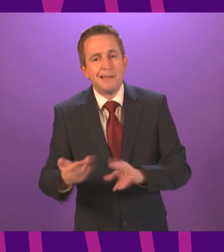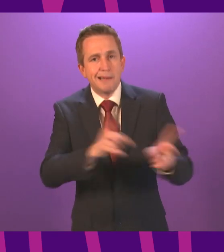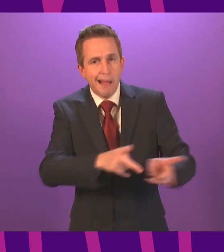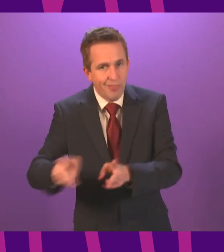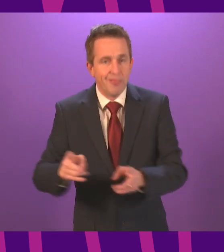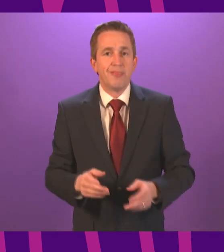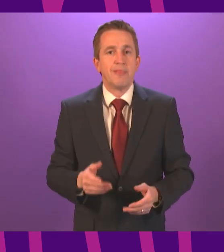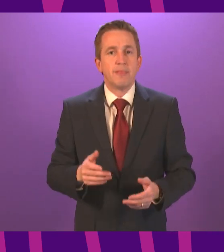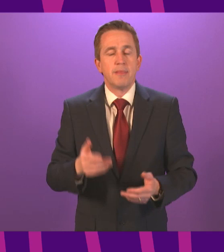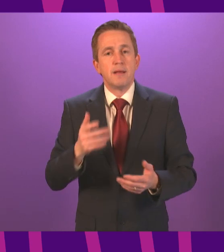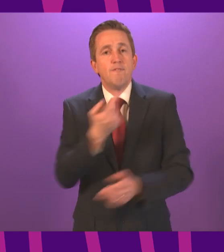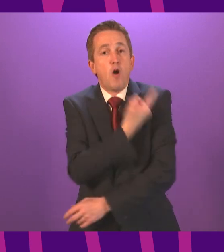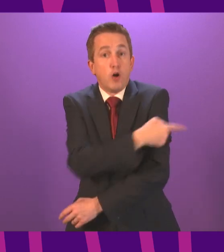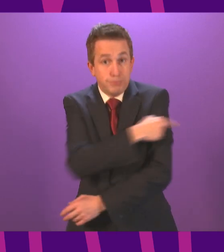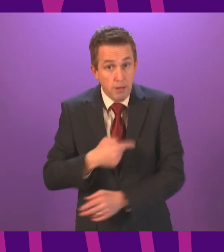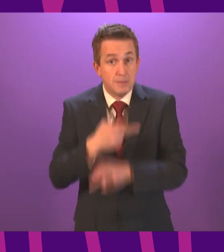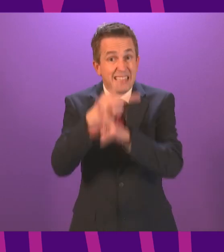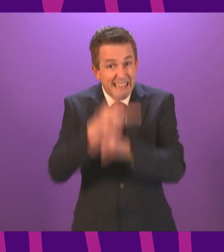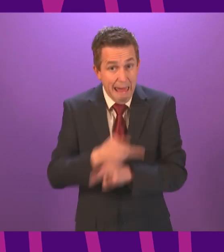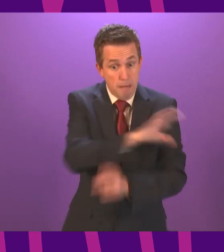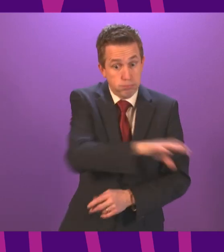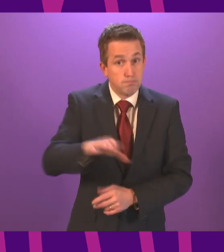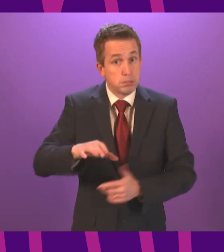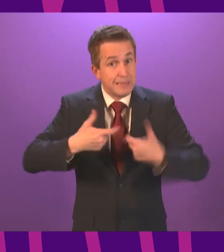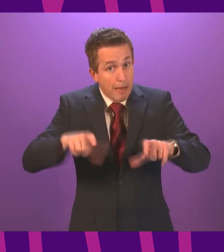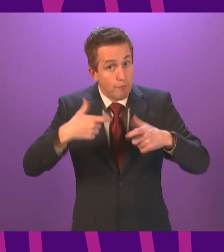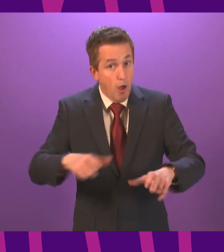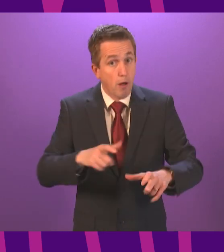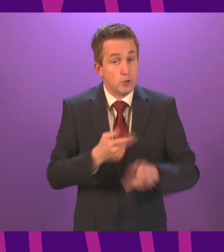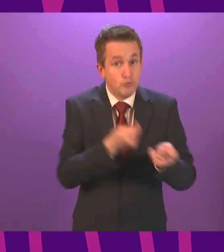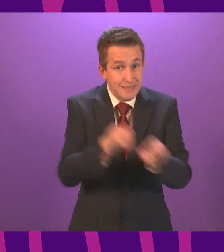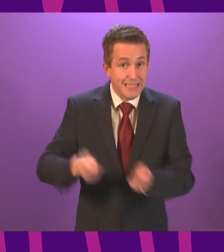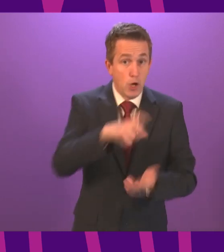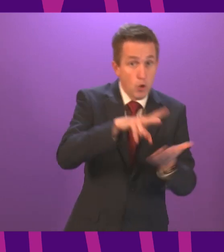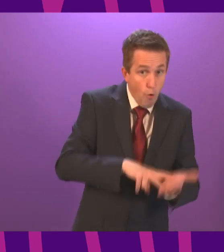facilities are able to treat Covid and non-Covid patients over the winter, and to allow people,